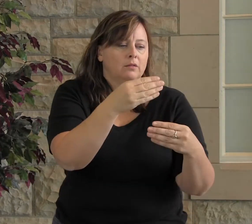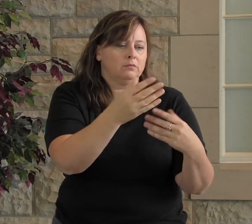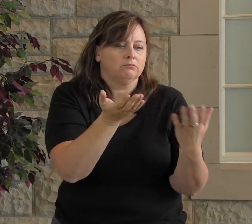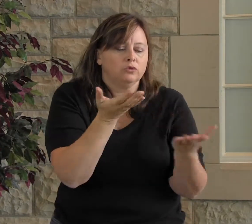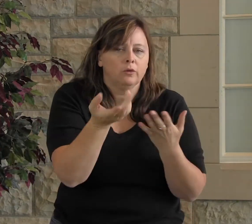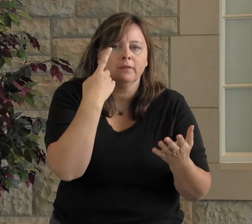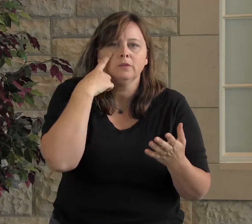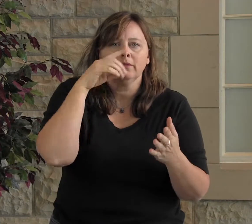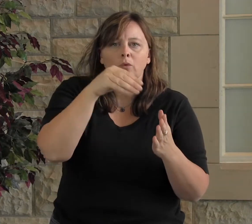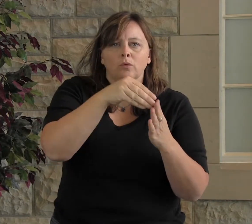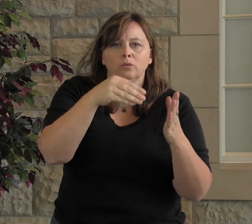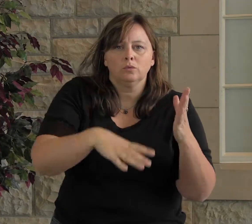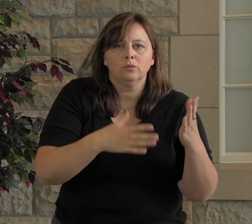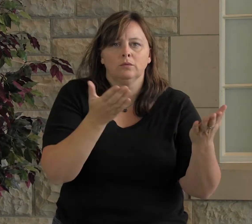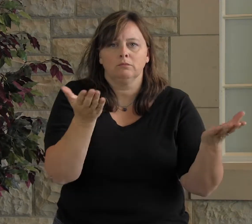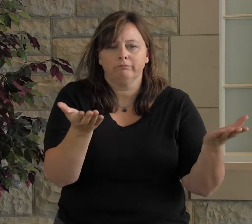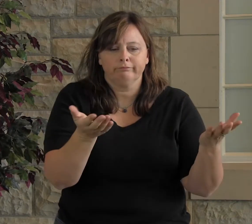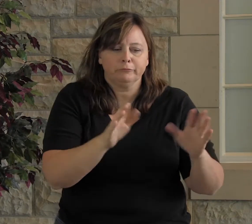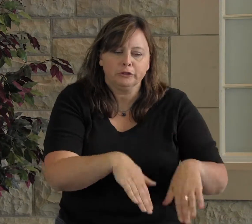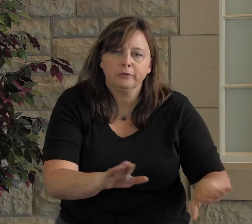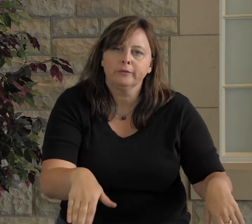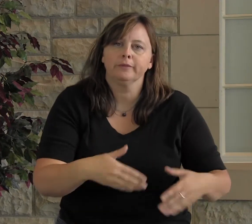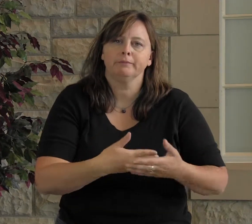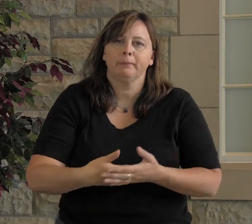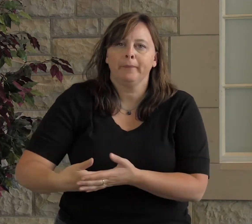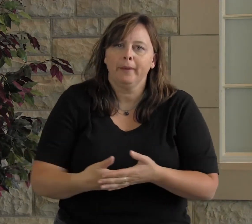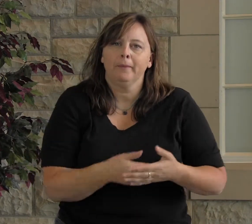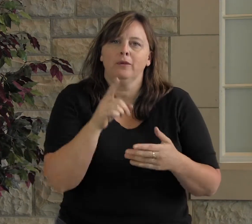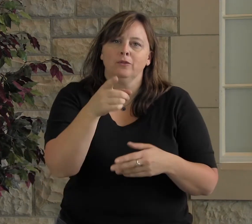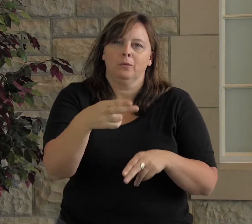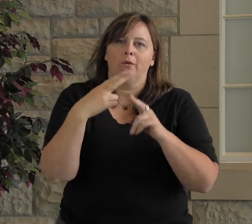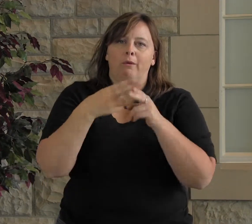Because you provide service to students, children and babies